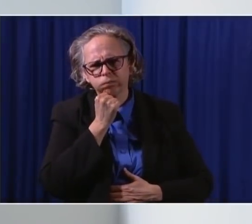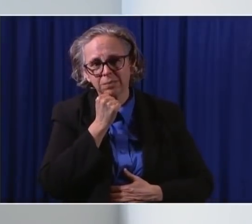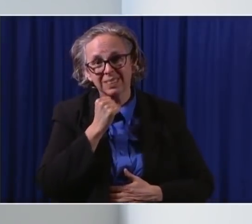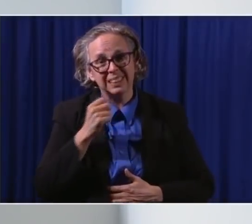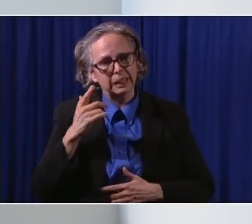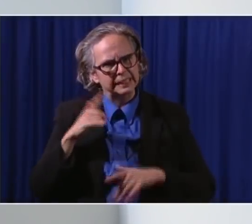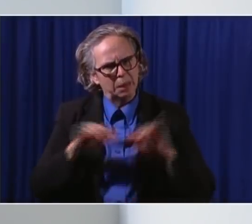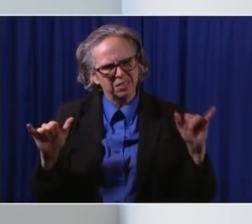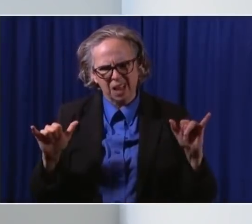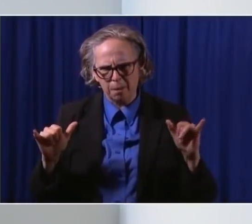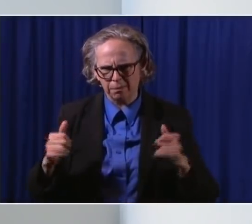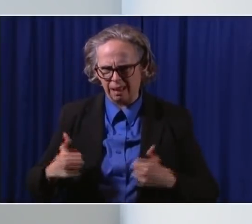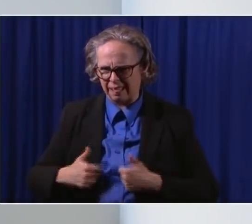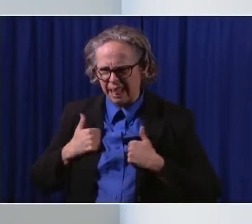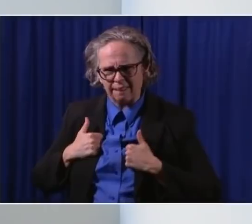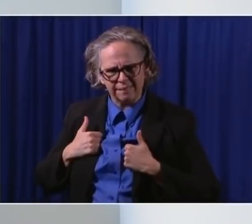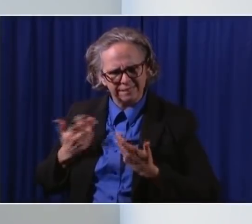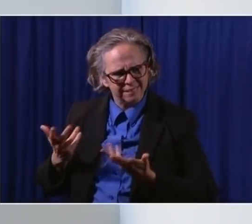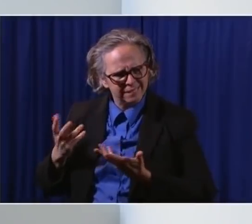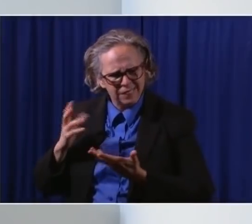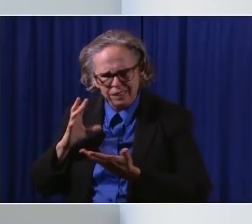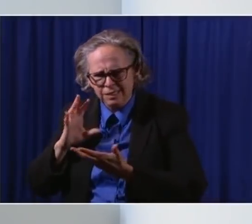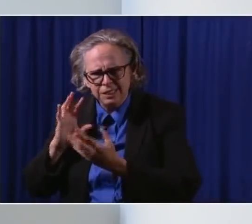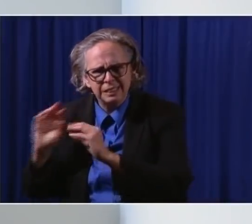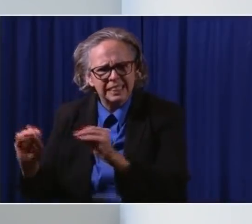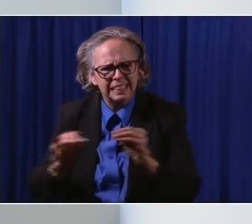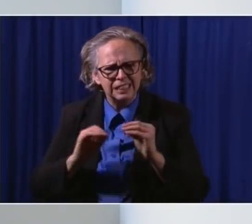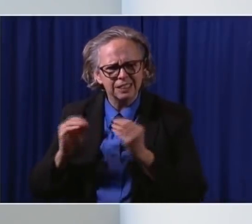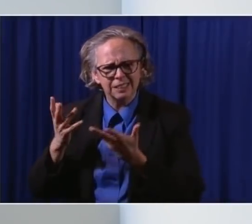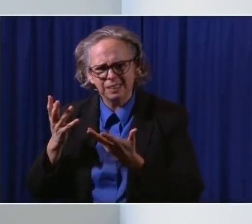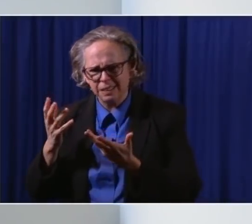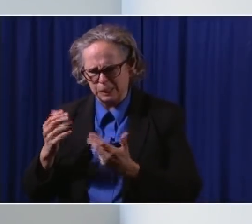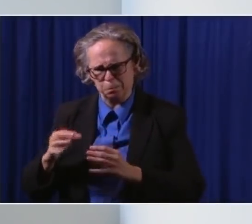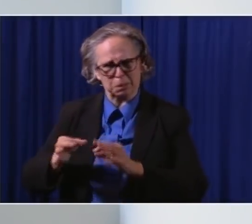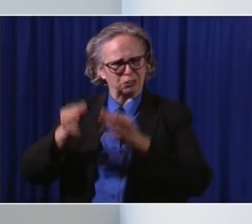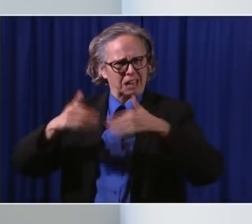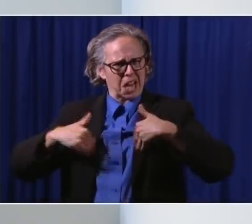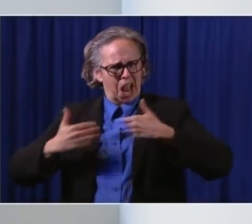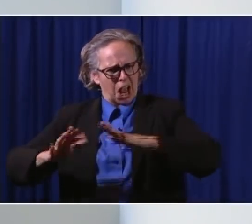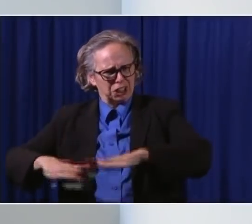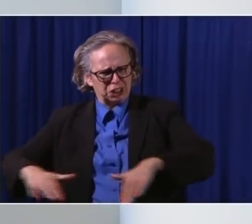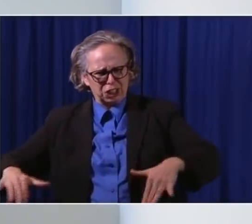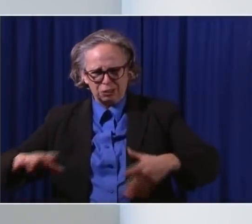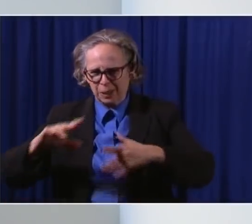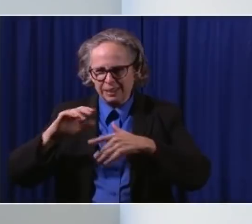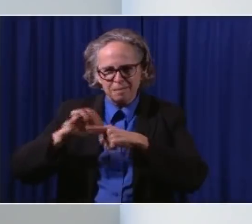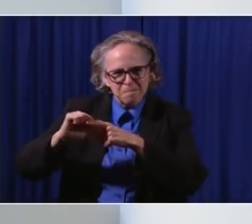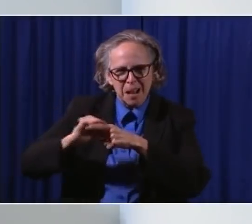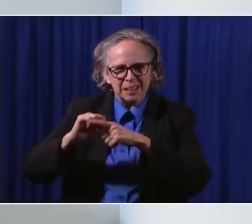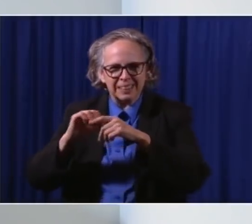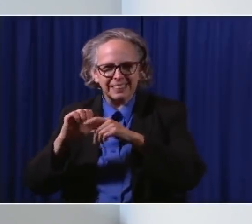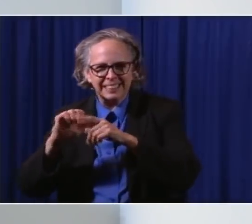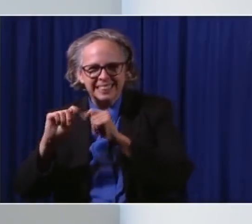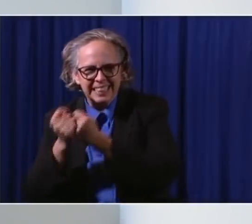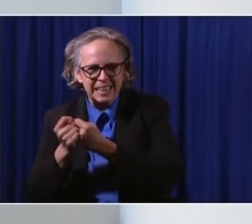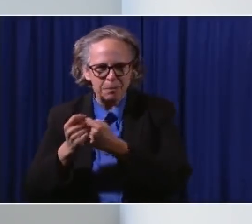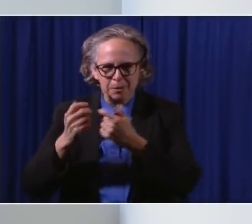RECREATION AND THE PHYSICAL FITNESS AND THE HEALTH ASPECT THAT SPORTING ACTIVITIES PROVIDE, NOT TO MENTION THE